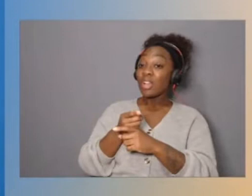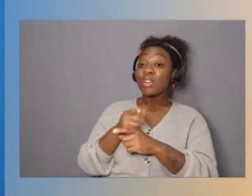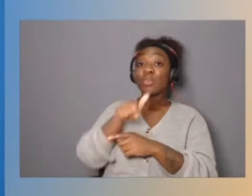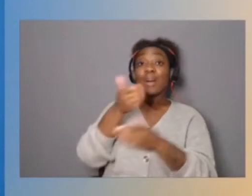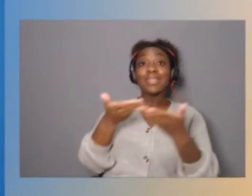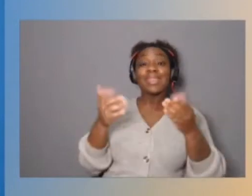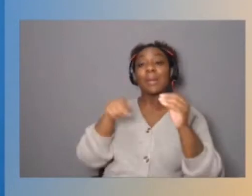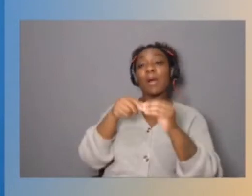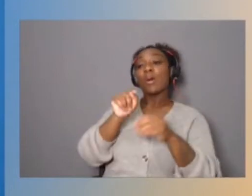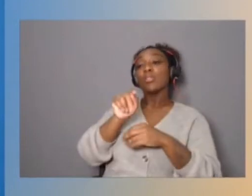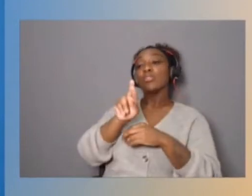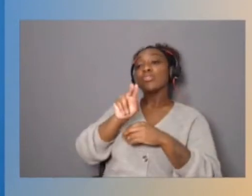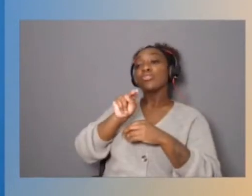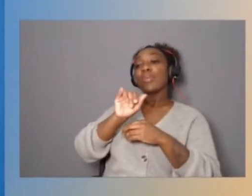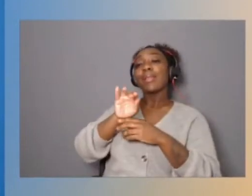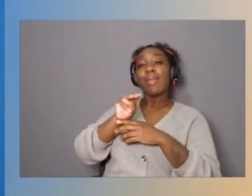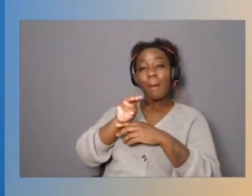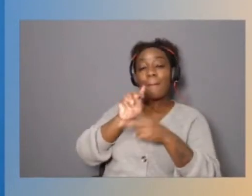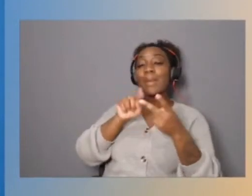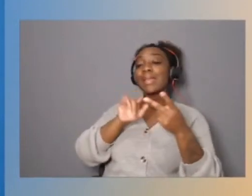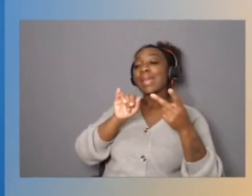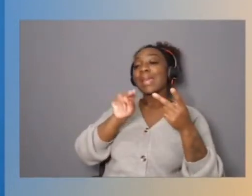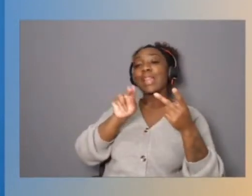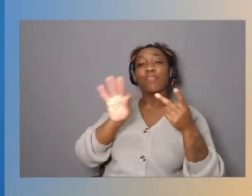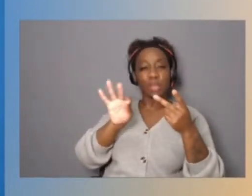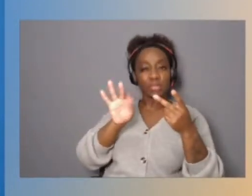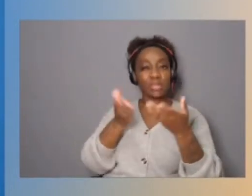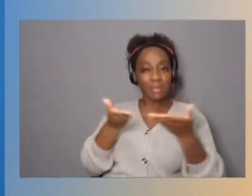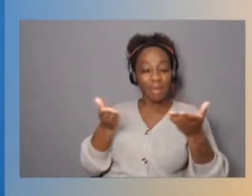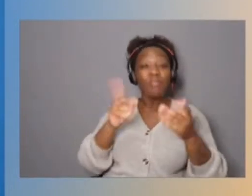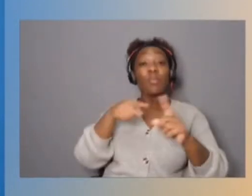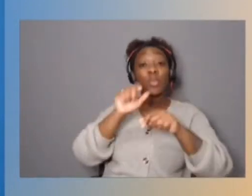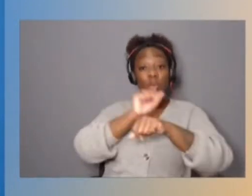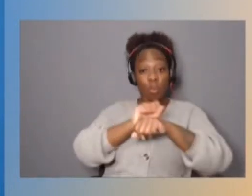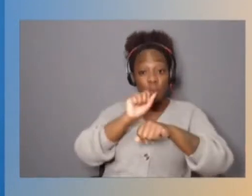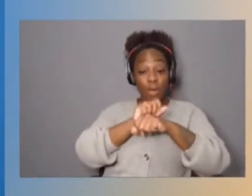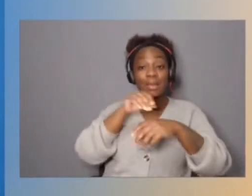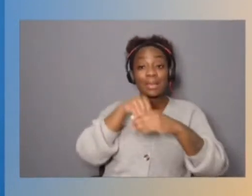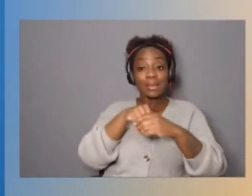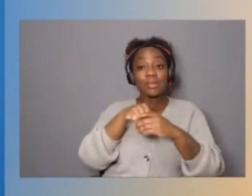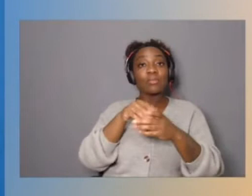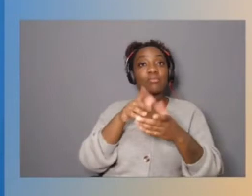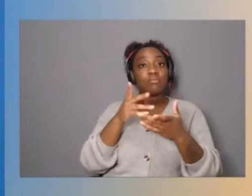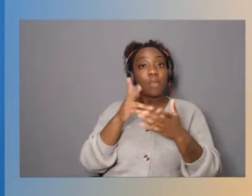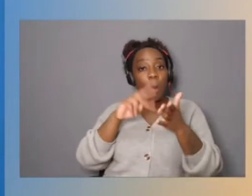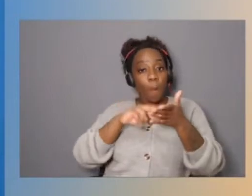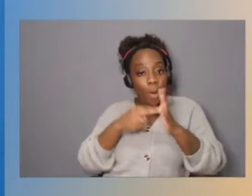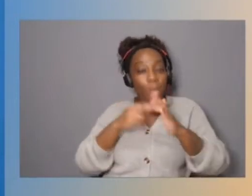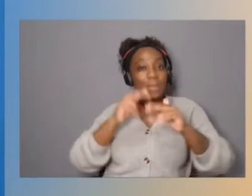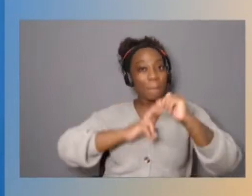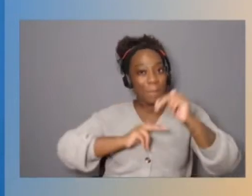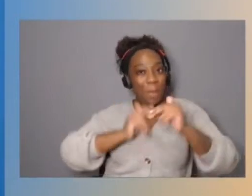is when you work at a purpose-built piece of Silicon, you're not leaving resources, if you will,